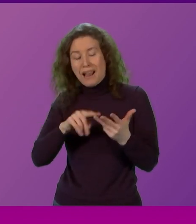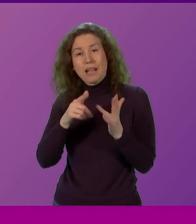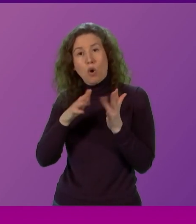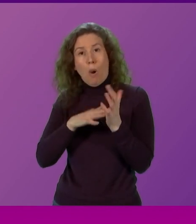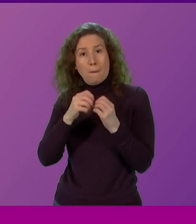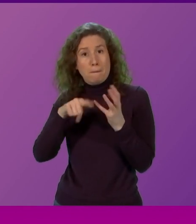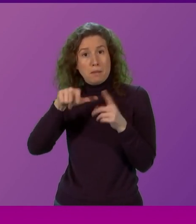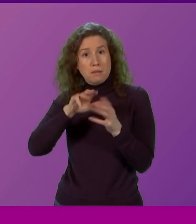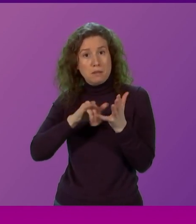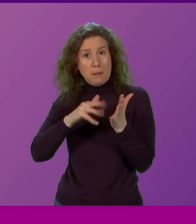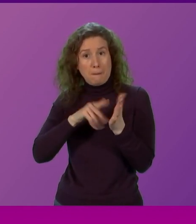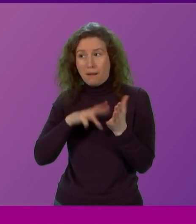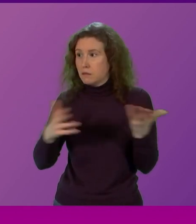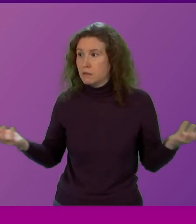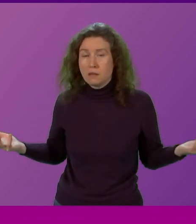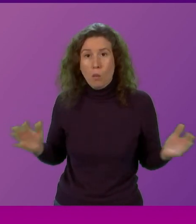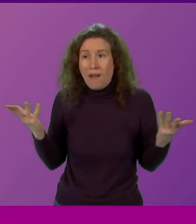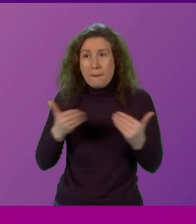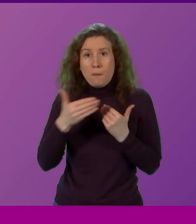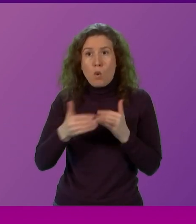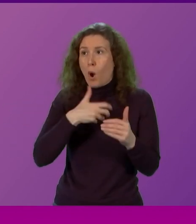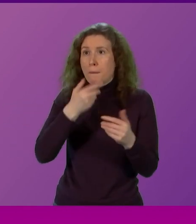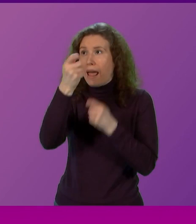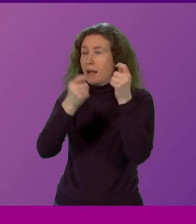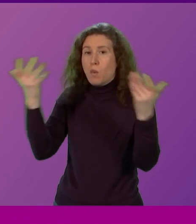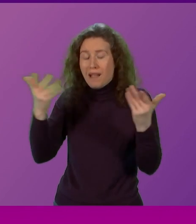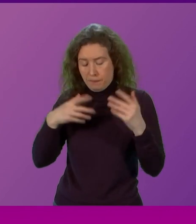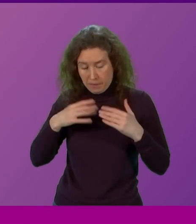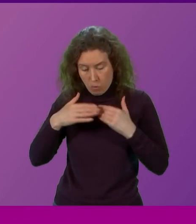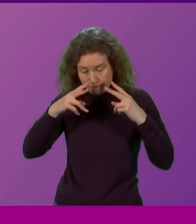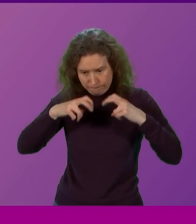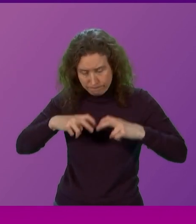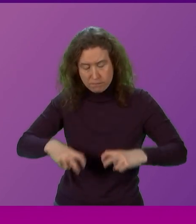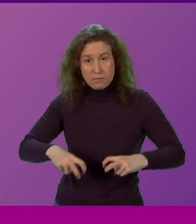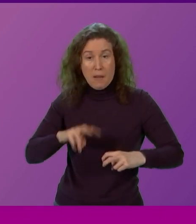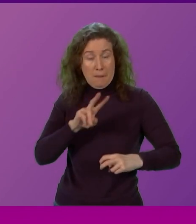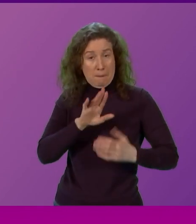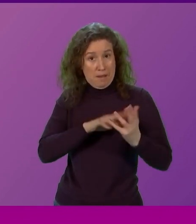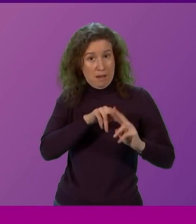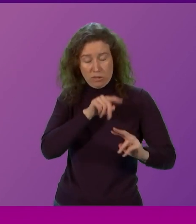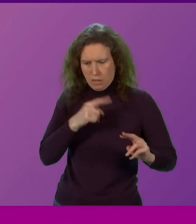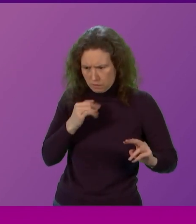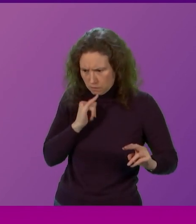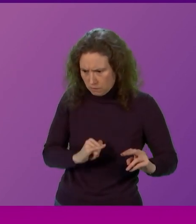They are running out of options. On further investigation, the parents were appalled to find out that incidents of bullying